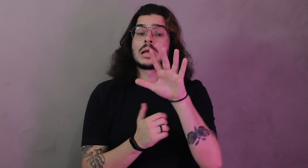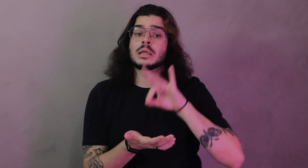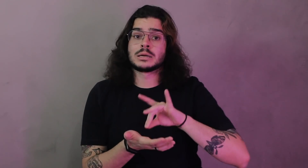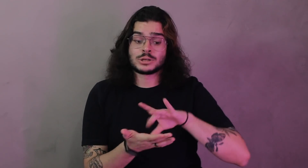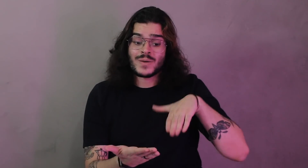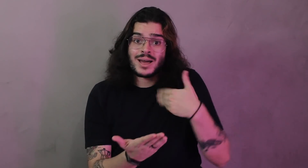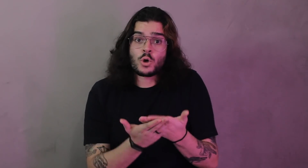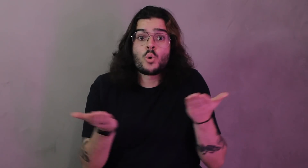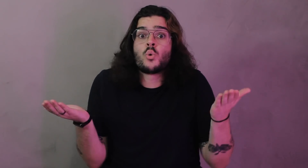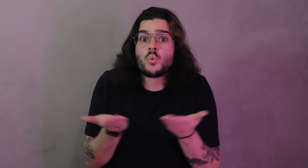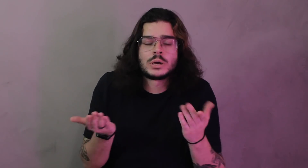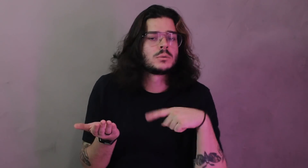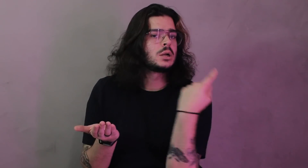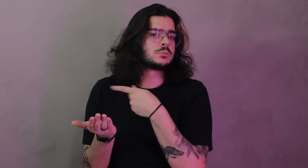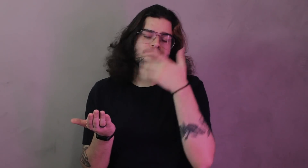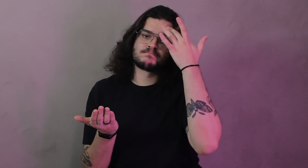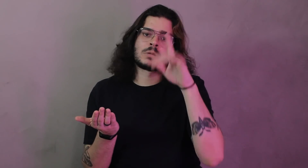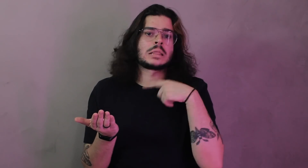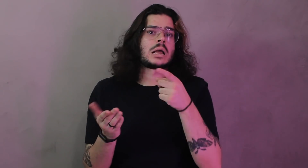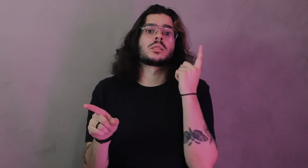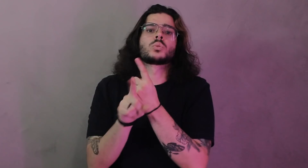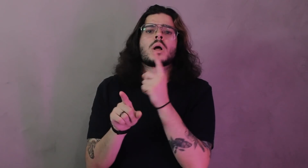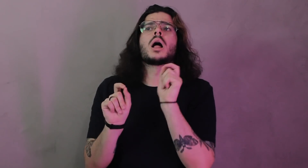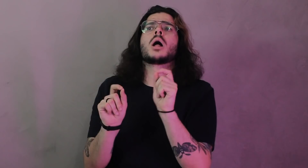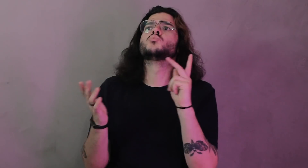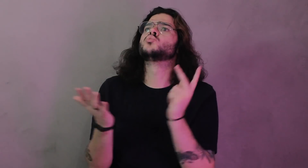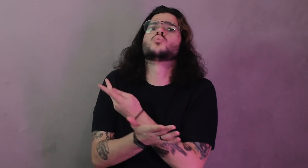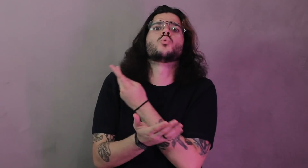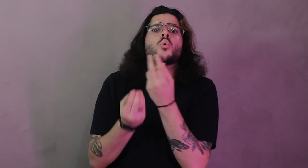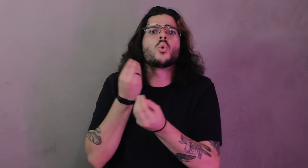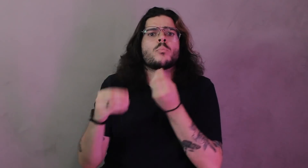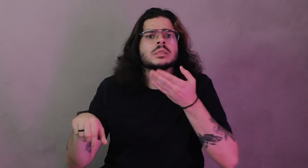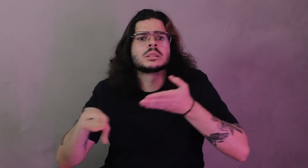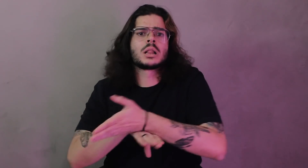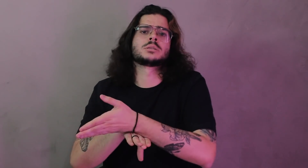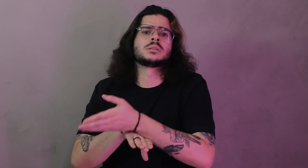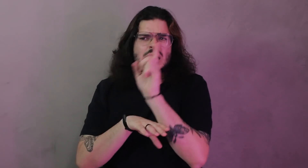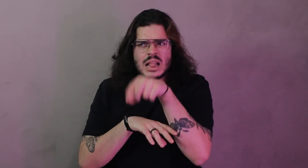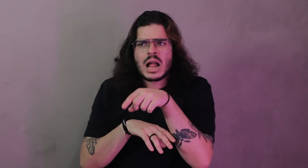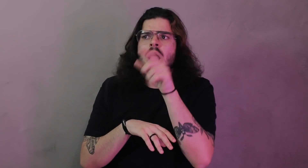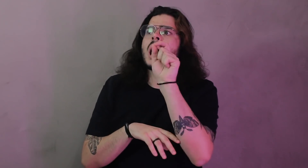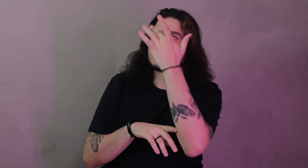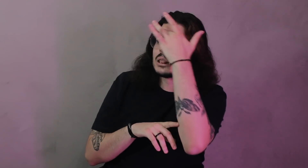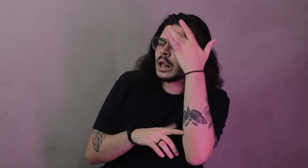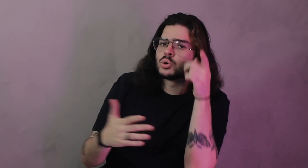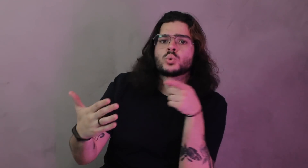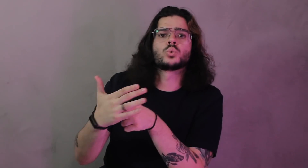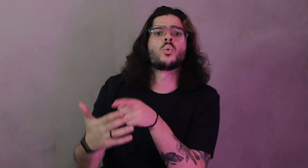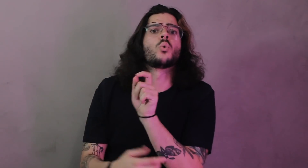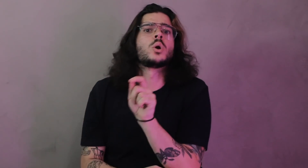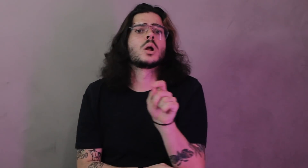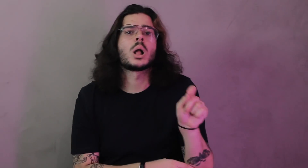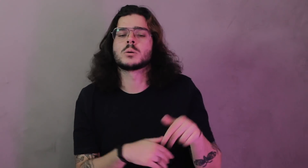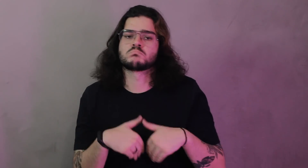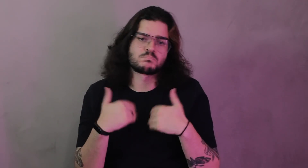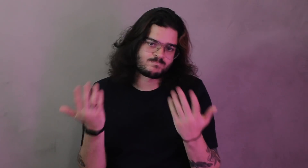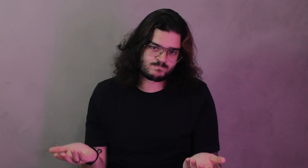To this day, it is not known who denounced the secret place.